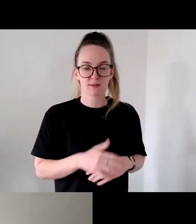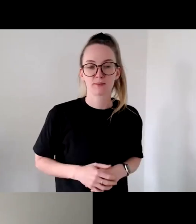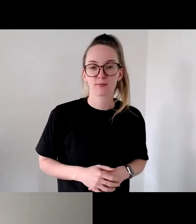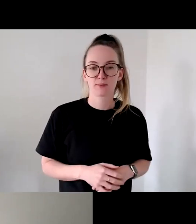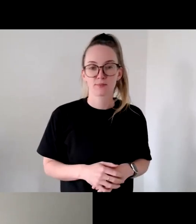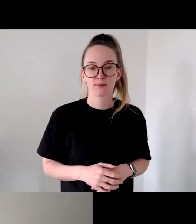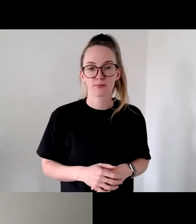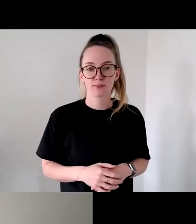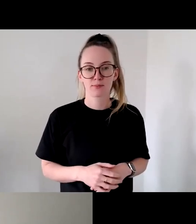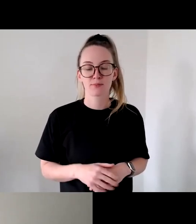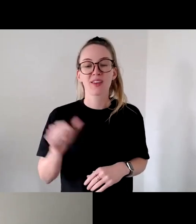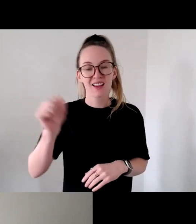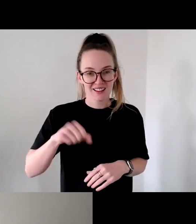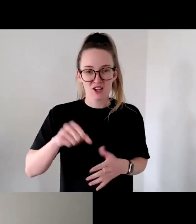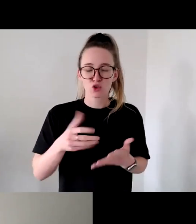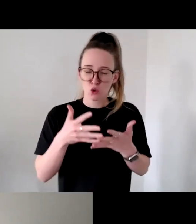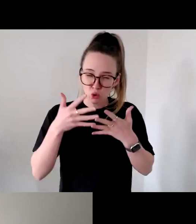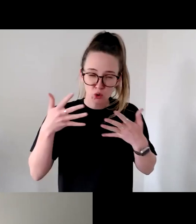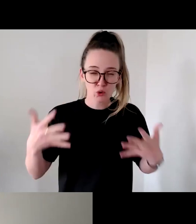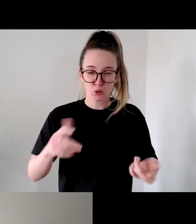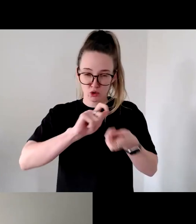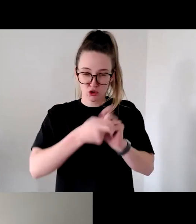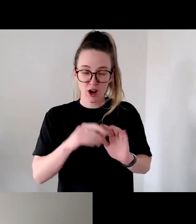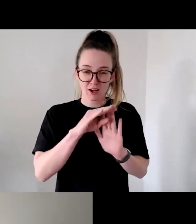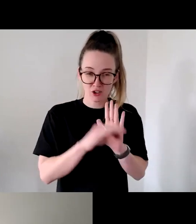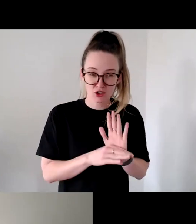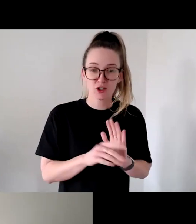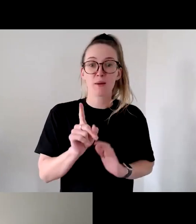while this was significant, there is a large proportion of the screen industry that doesn't